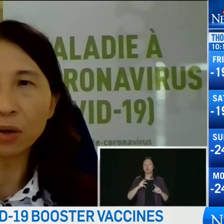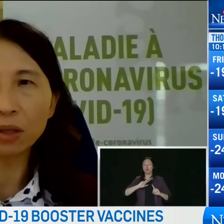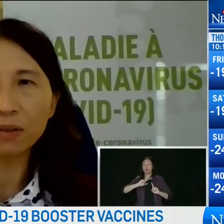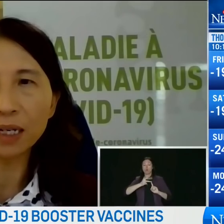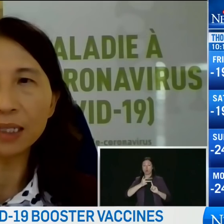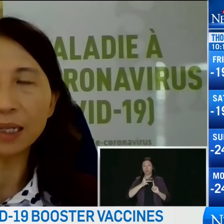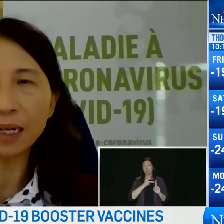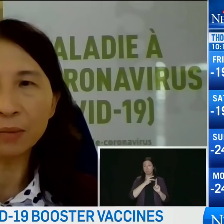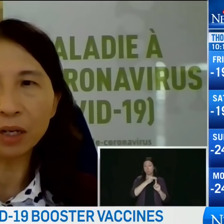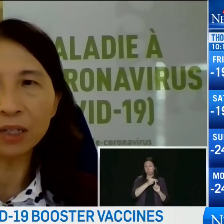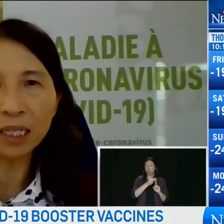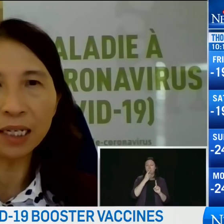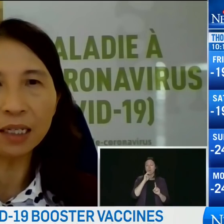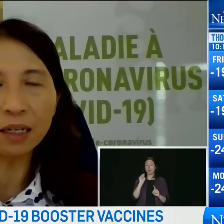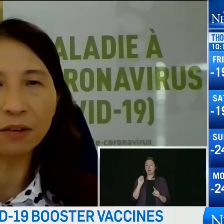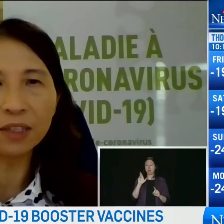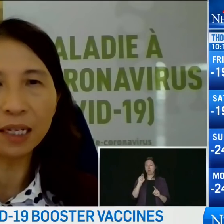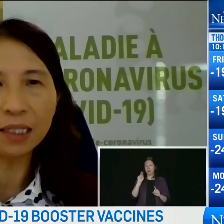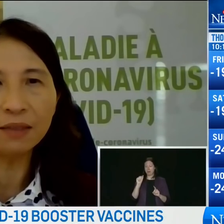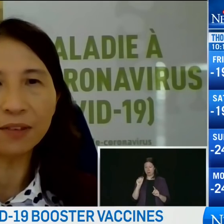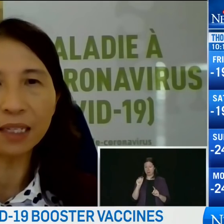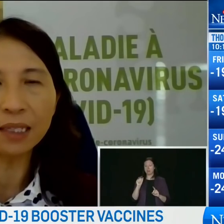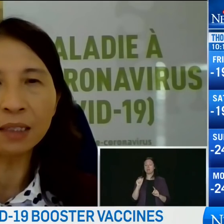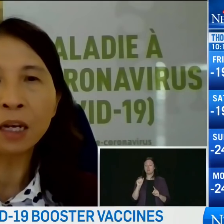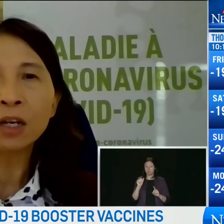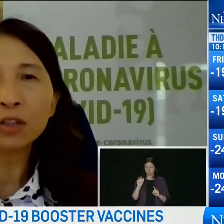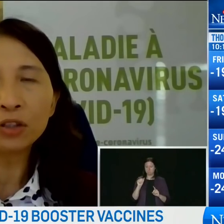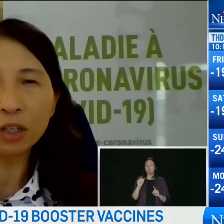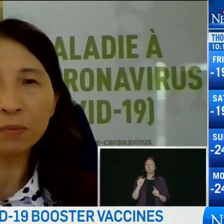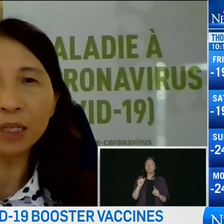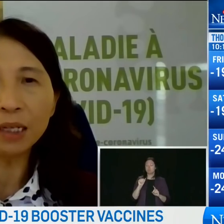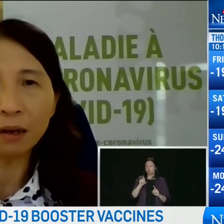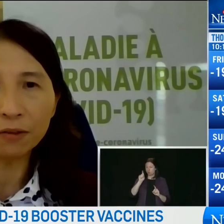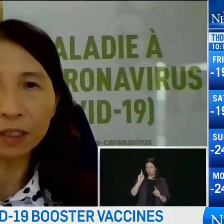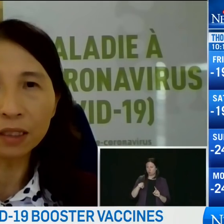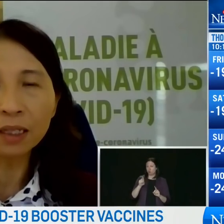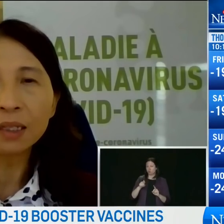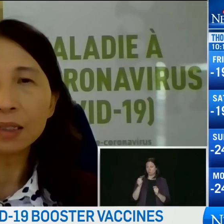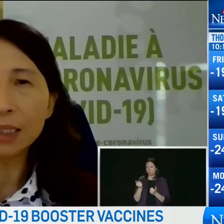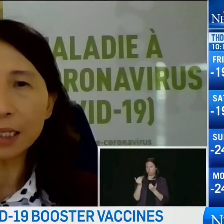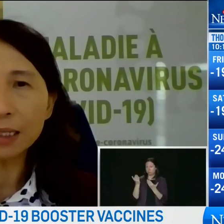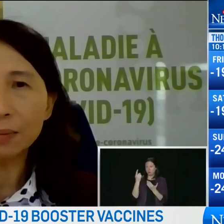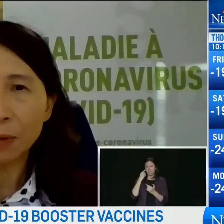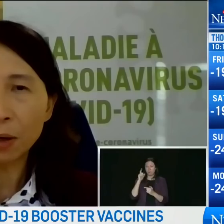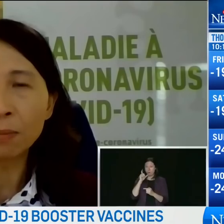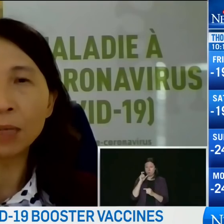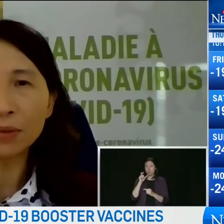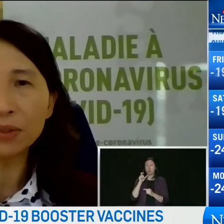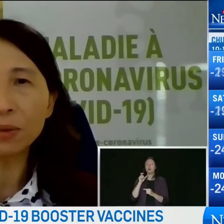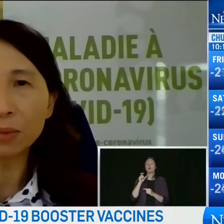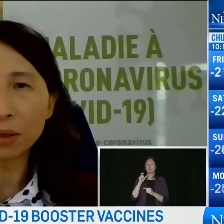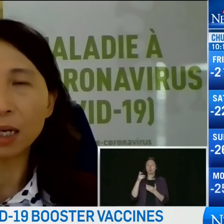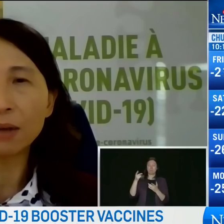INCREASED THE STRENGTH OF THE RECOMMENDATIONS TO NOW SAY A